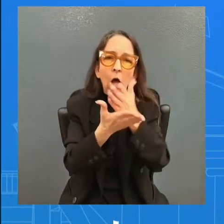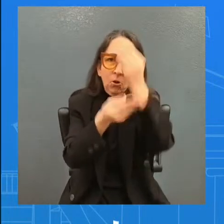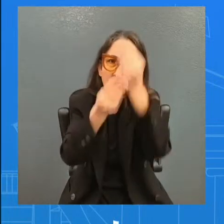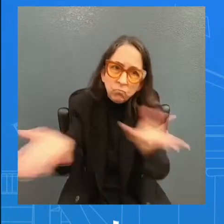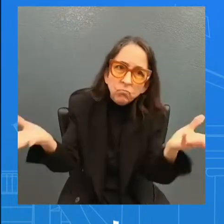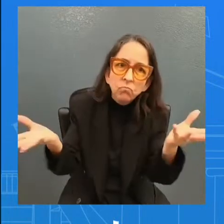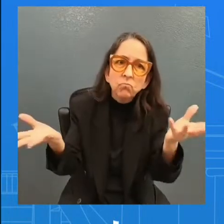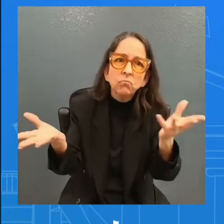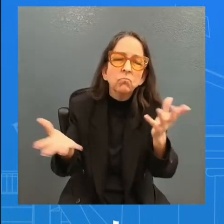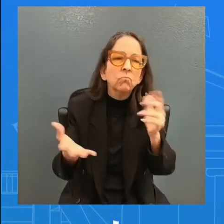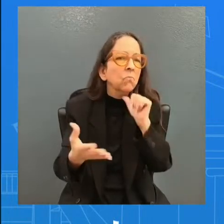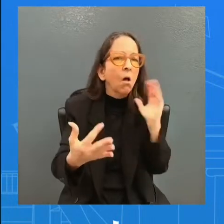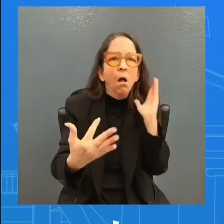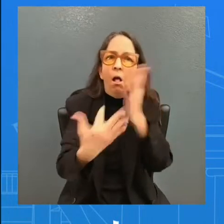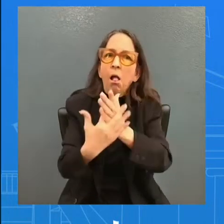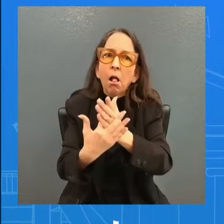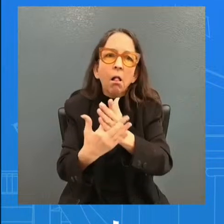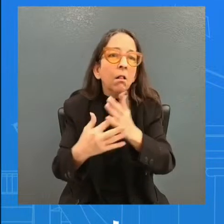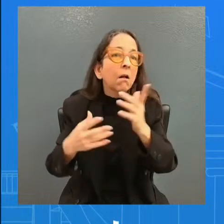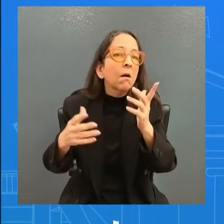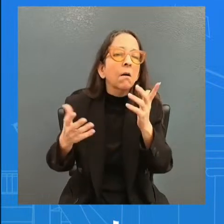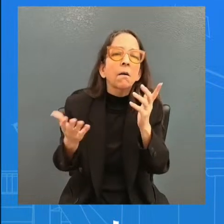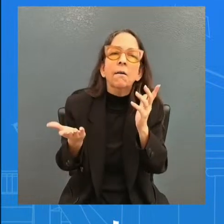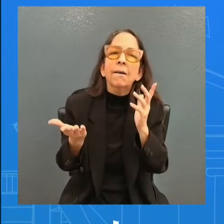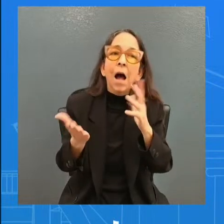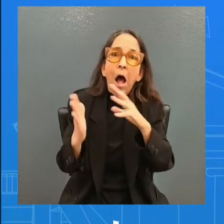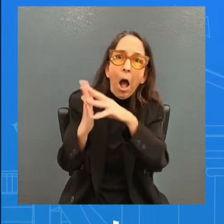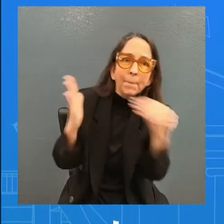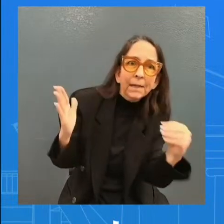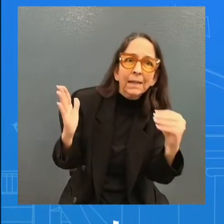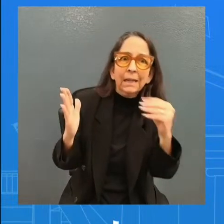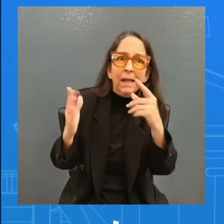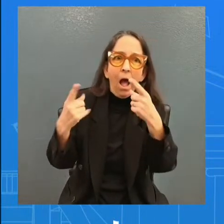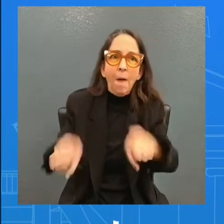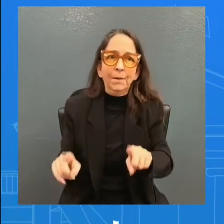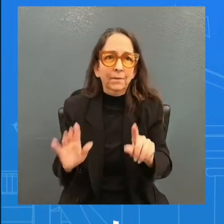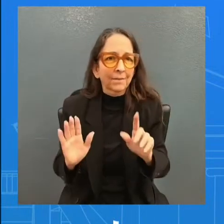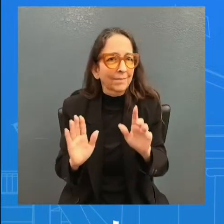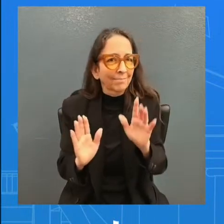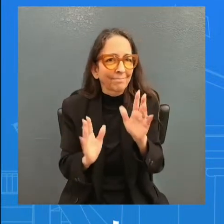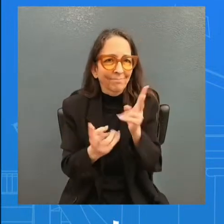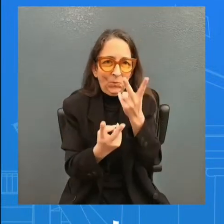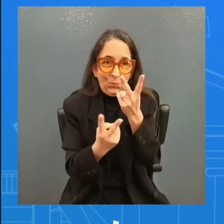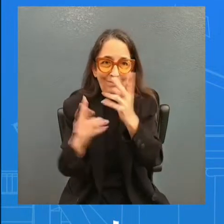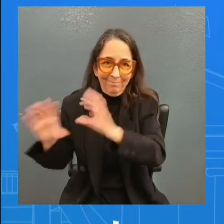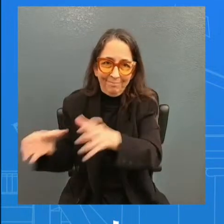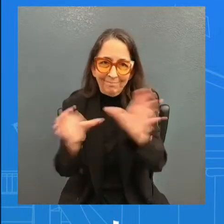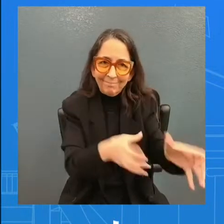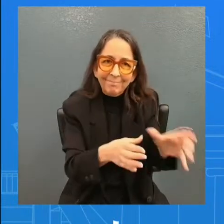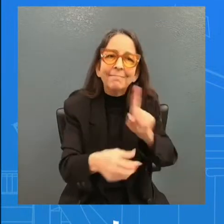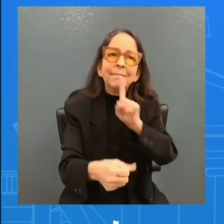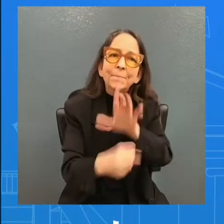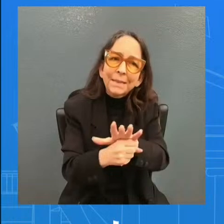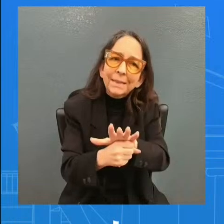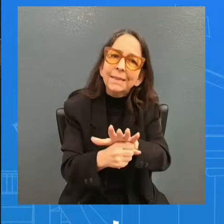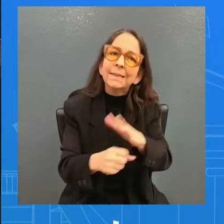And so, that is their commitment. That’s what they’re working hard to do. And so, they’re going to be vigilant -- continue to be vigilant on that aspect. The Press: On bird flu.